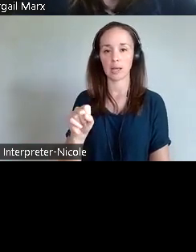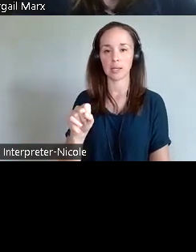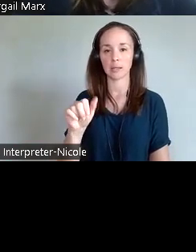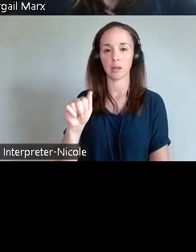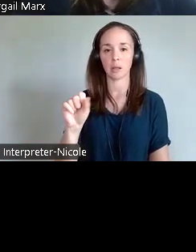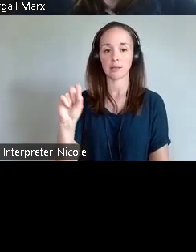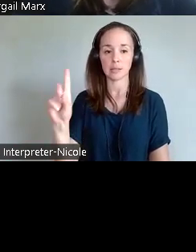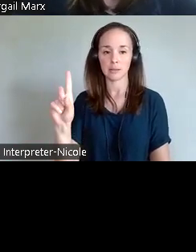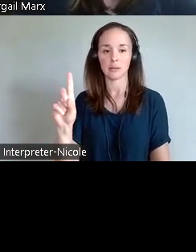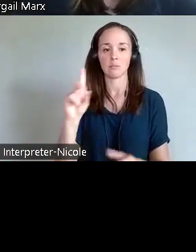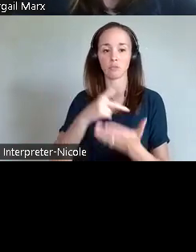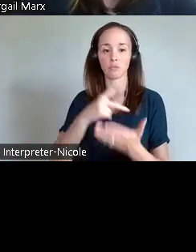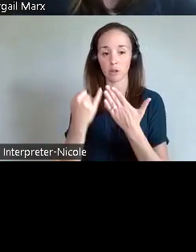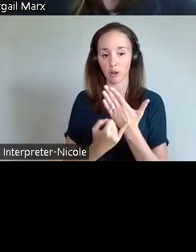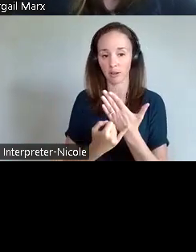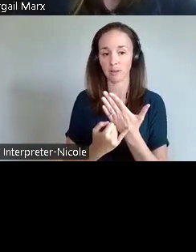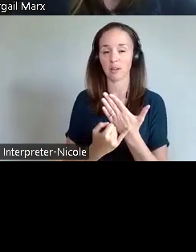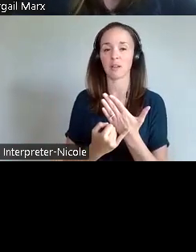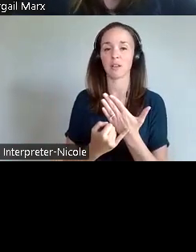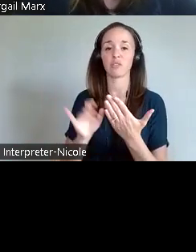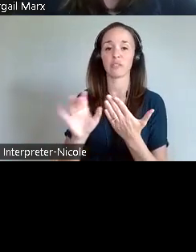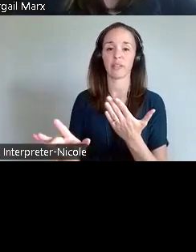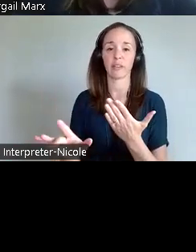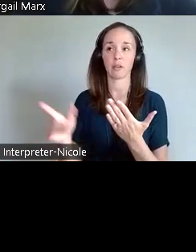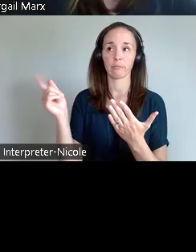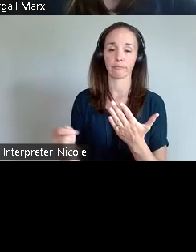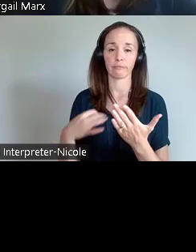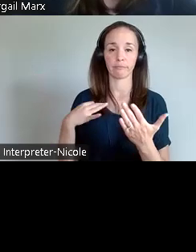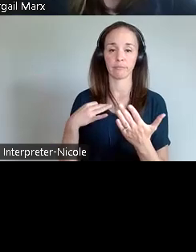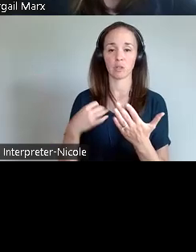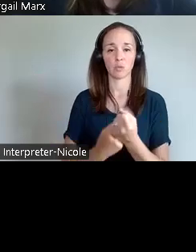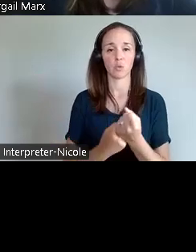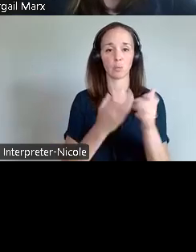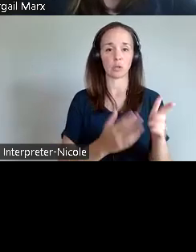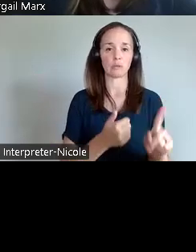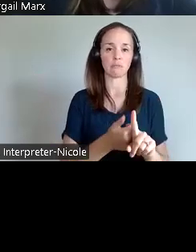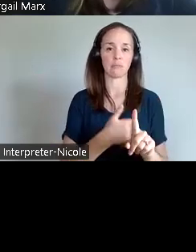iPad that would support someone with autism. And there are other examples of these as well.